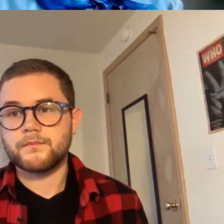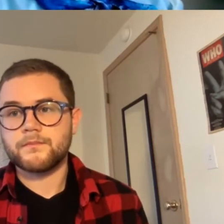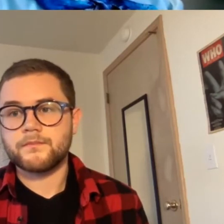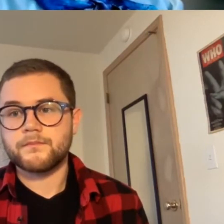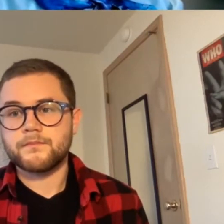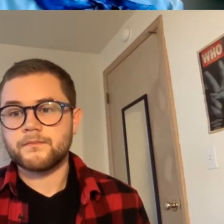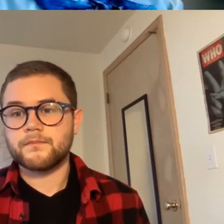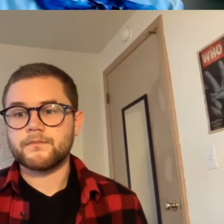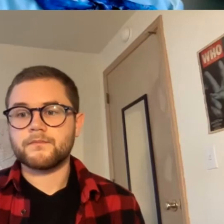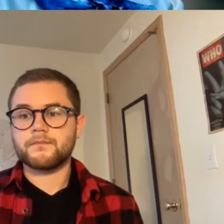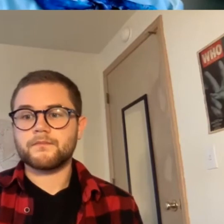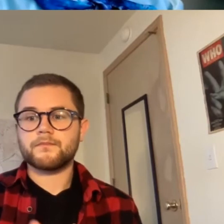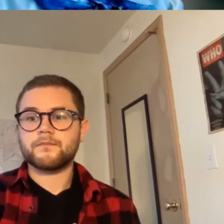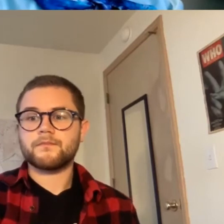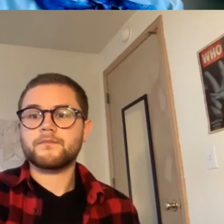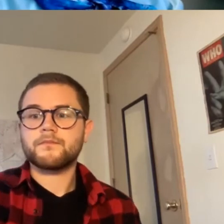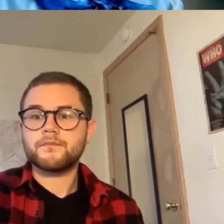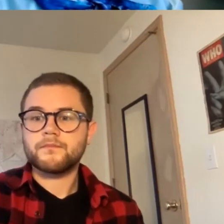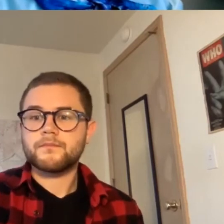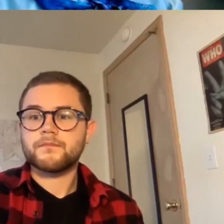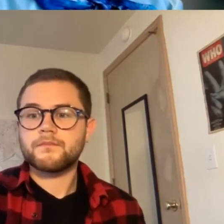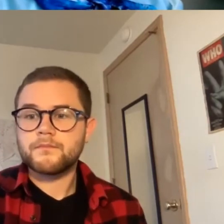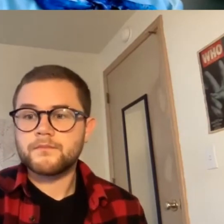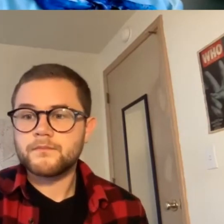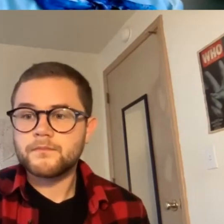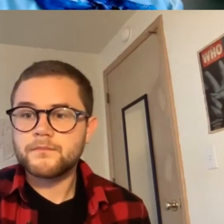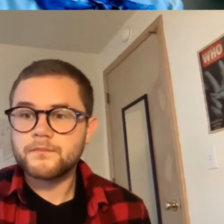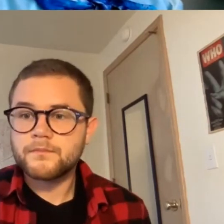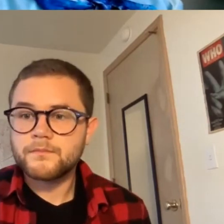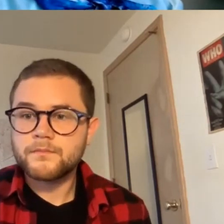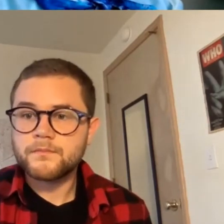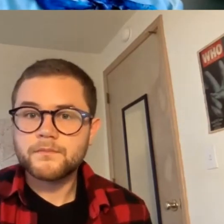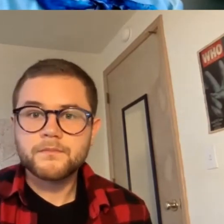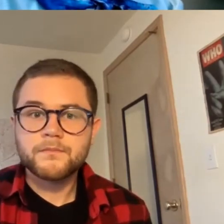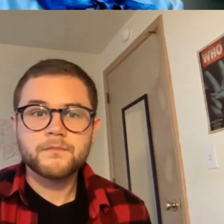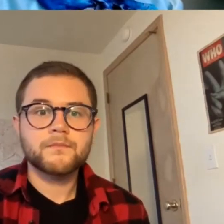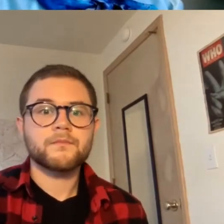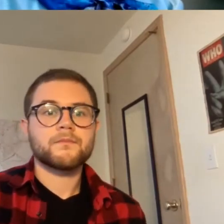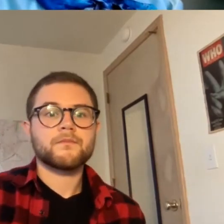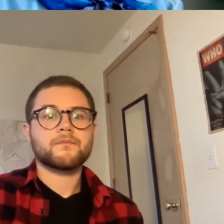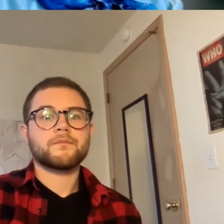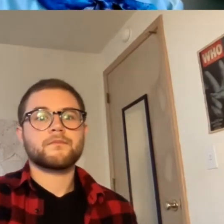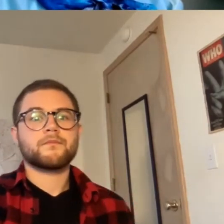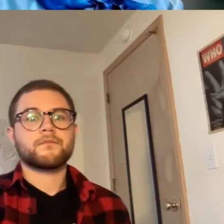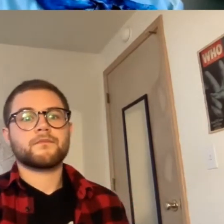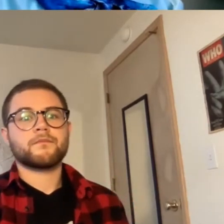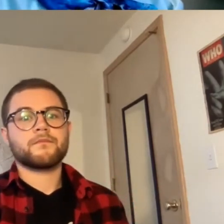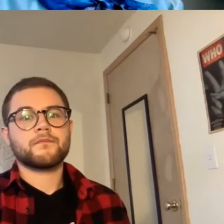'cause GLSEN is the organization, G-L-S-E-N, I'm sorry. Yes, G-L-S-E-N.